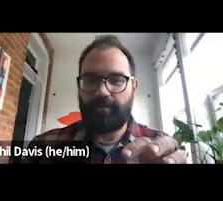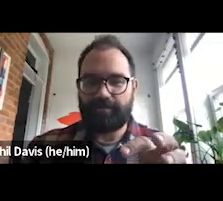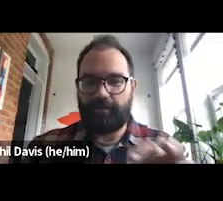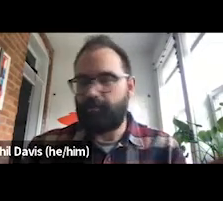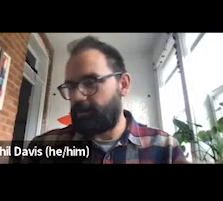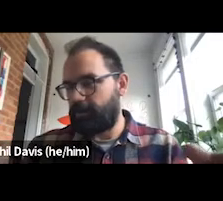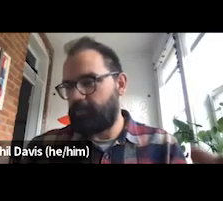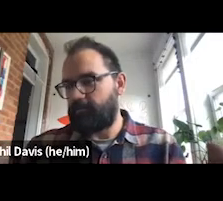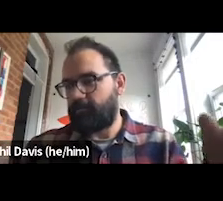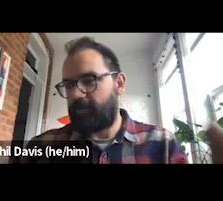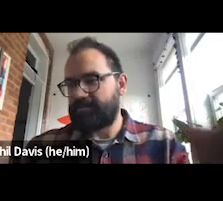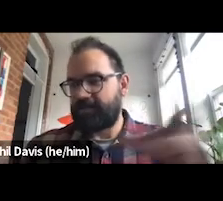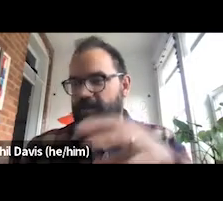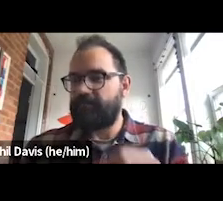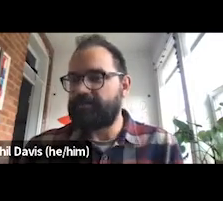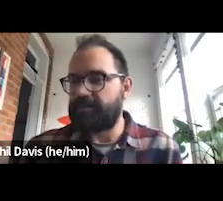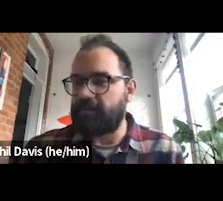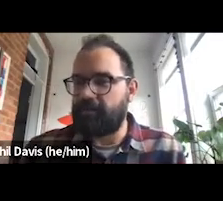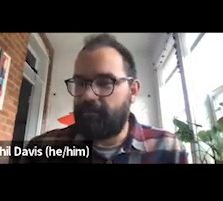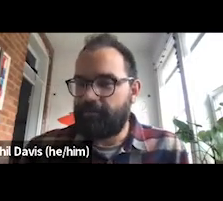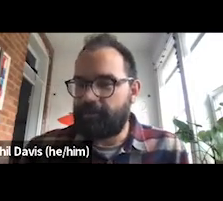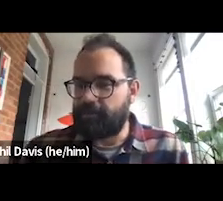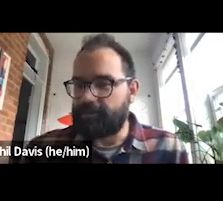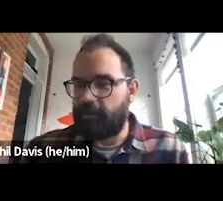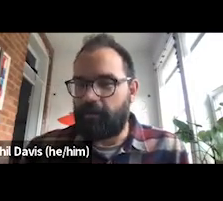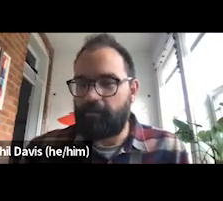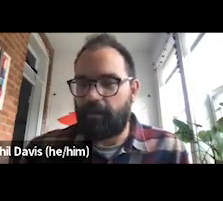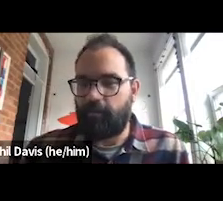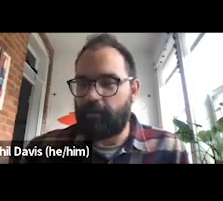push for bringing people from outside of the city as well.